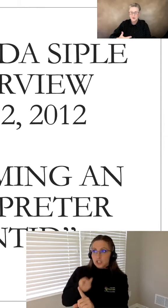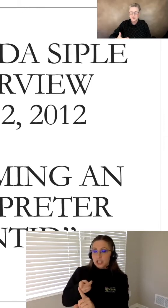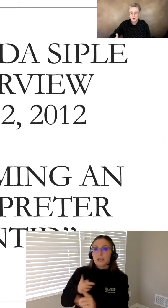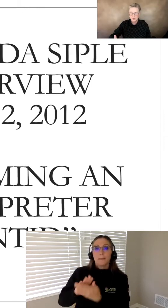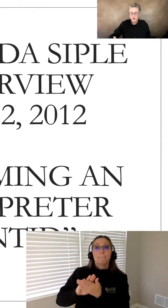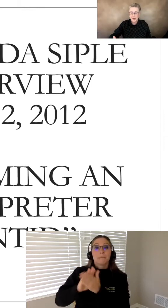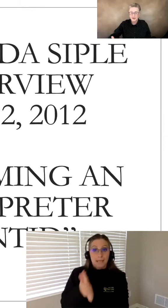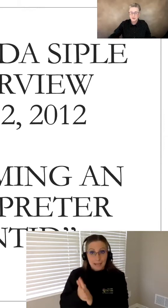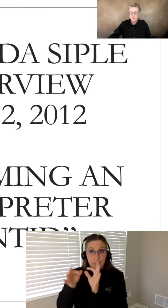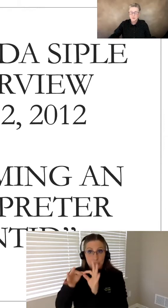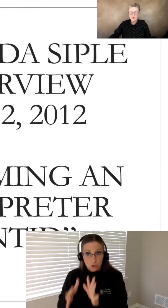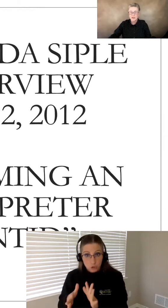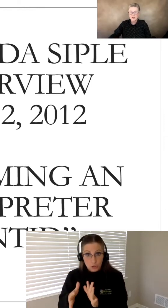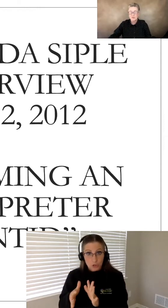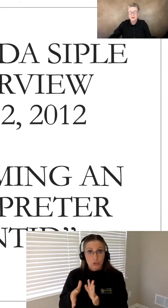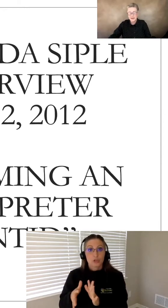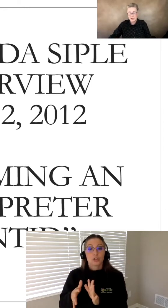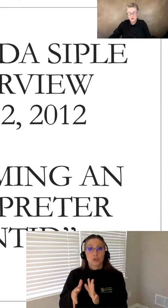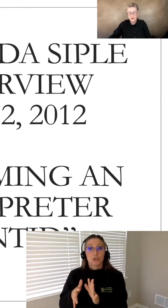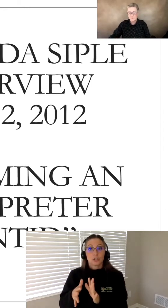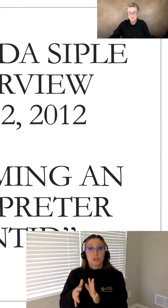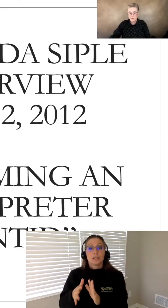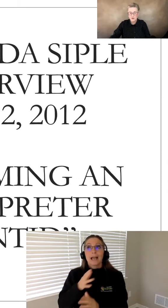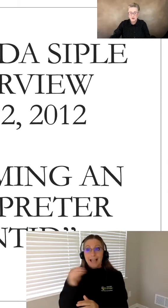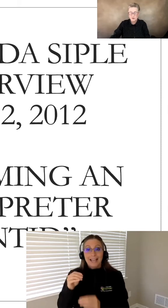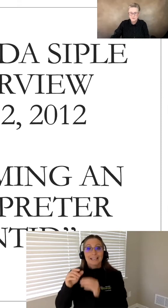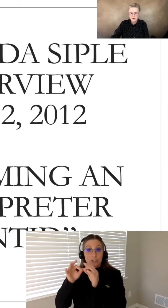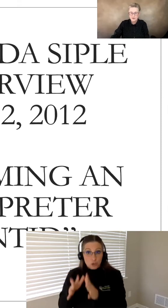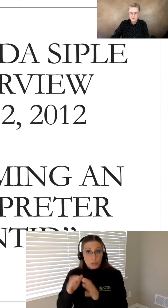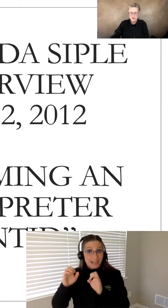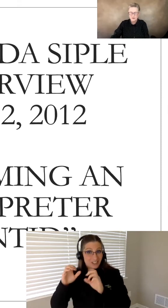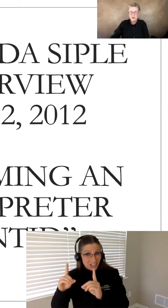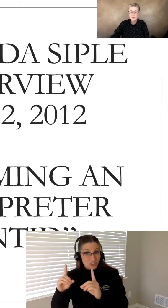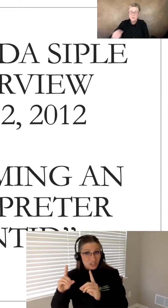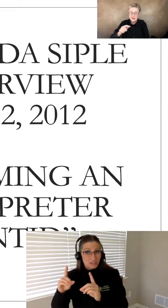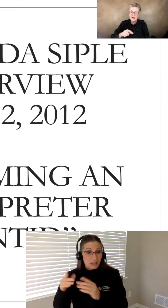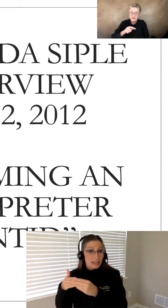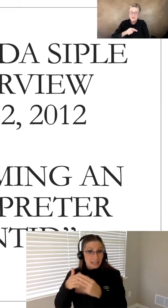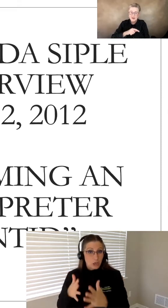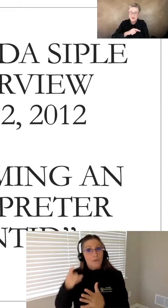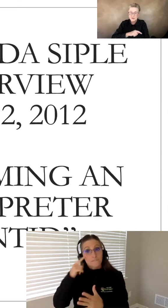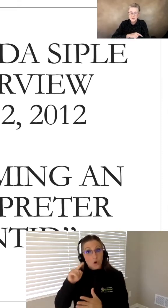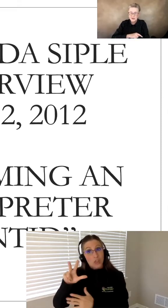interpreter and an interpreter educator for 30-35 years because of that experience